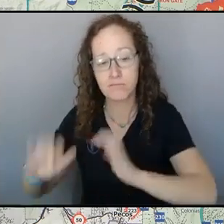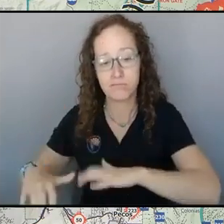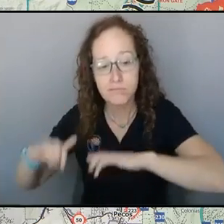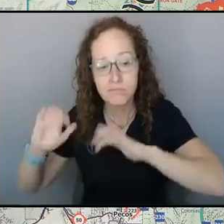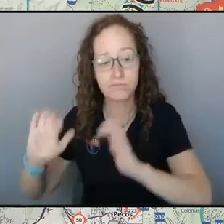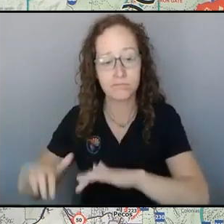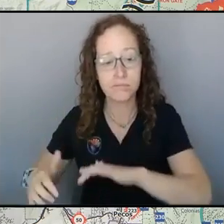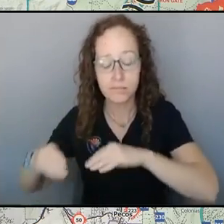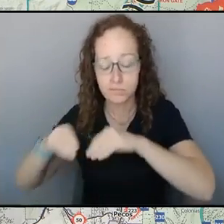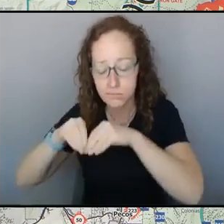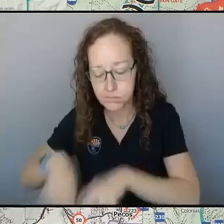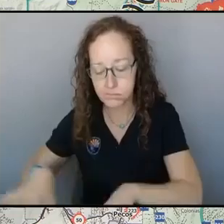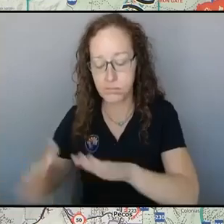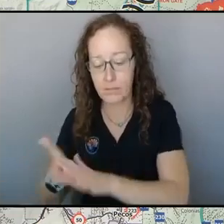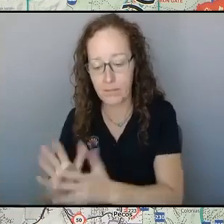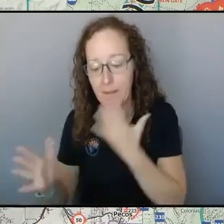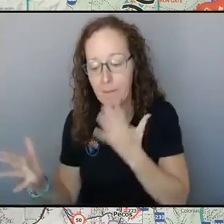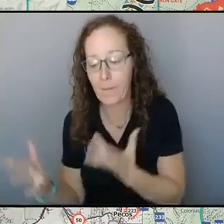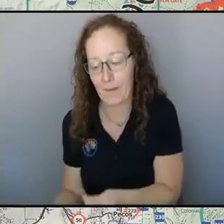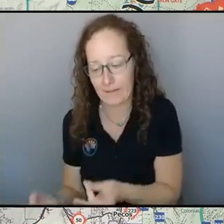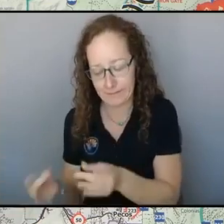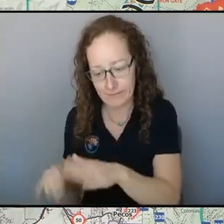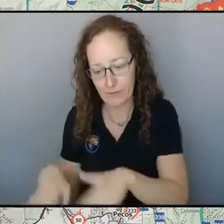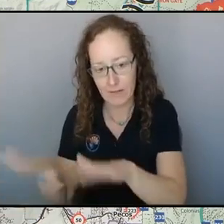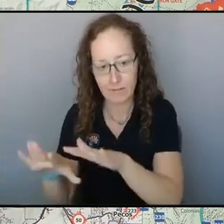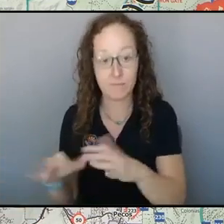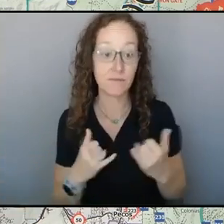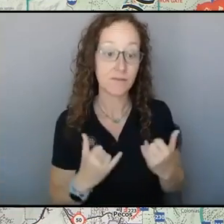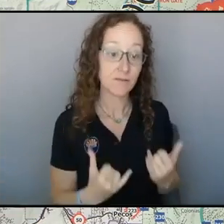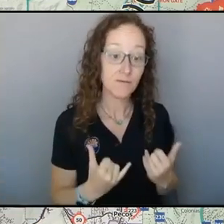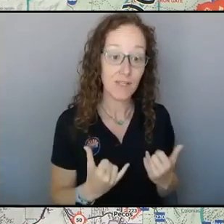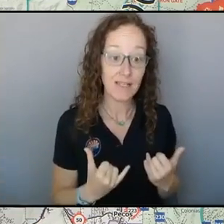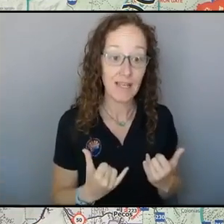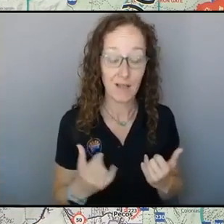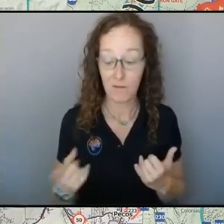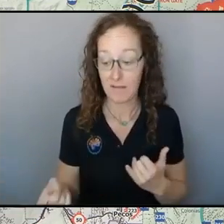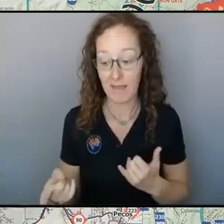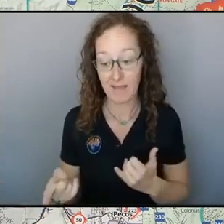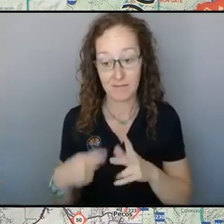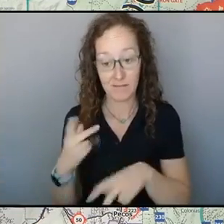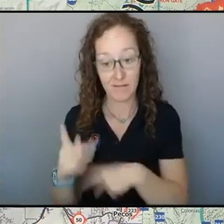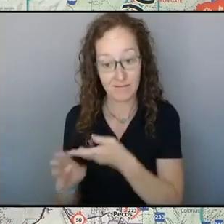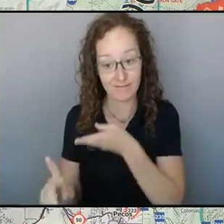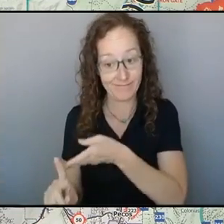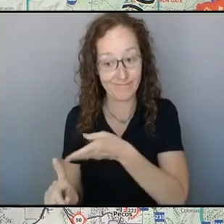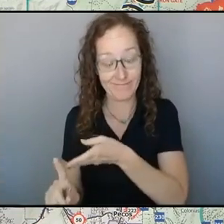for us right now wetting rain is looking not very favorable.